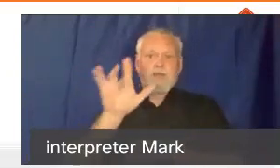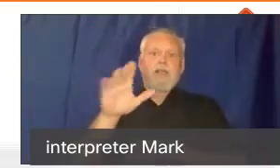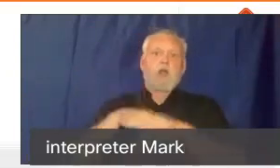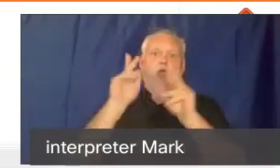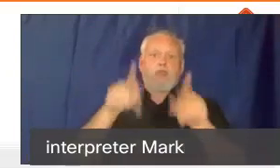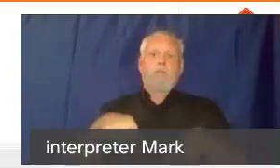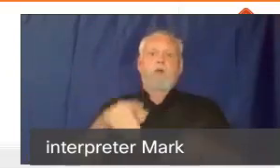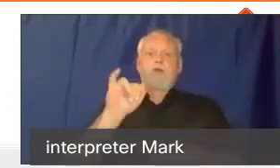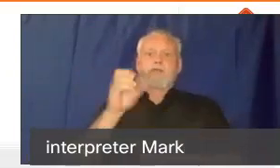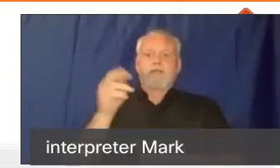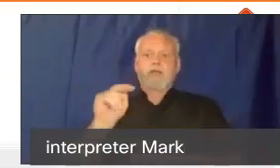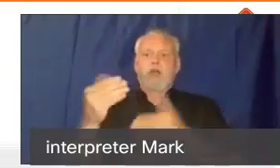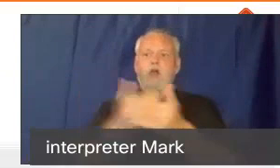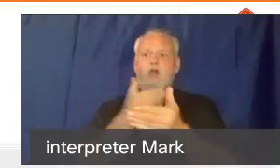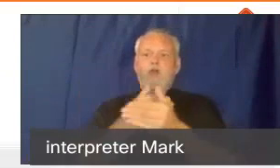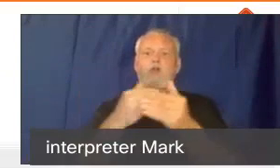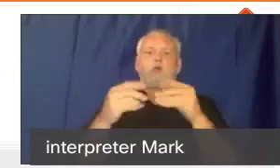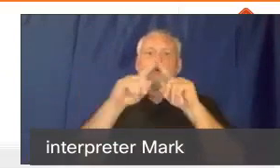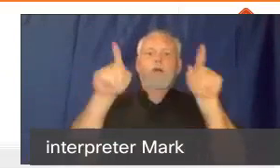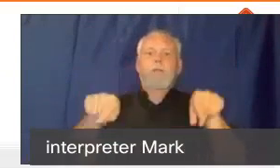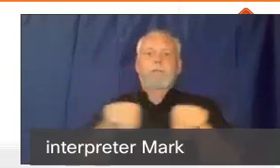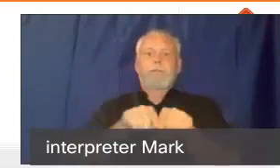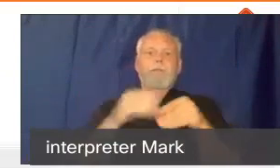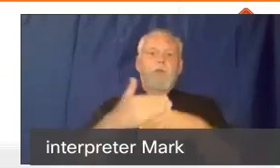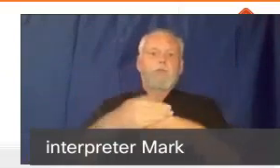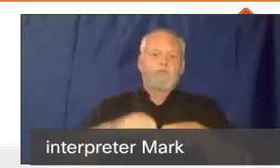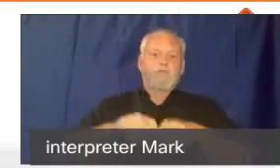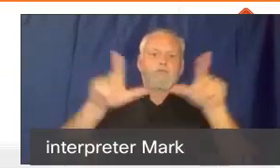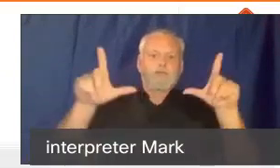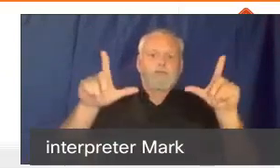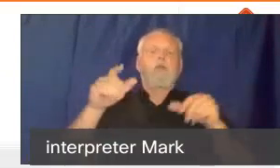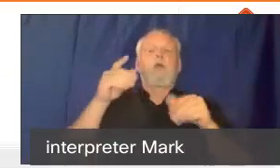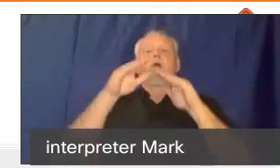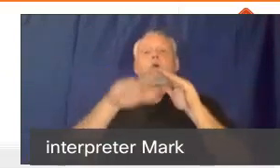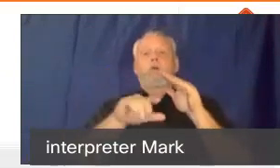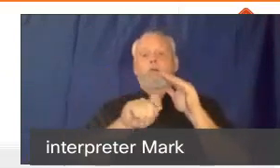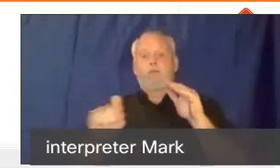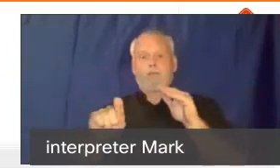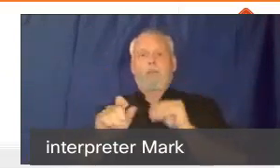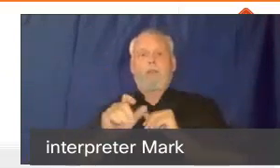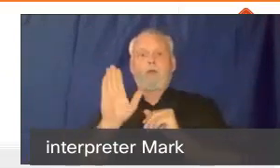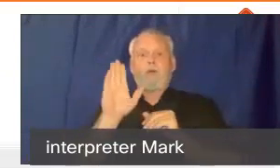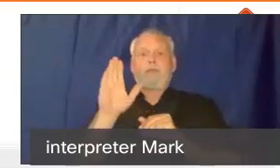A new panel or window will appear near the bottom of the panel or window there will be a small hand icon.